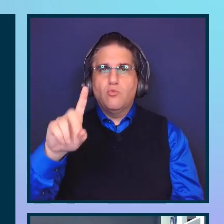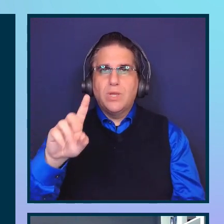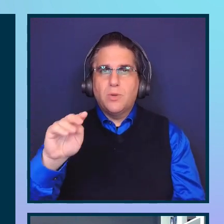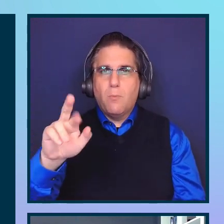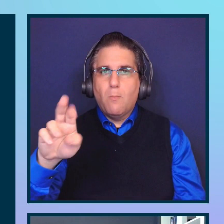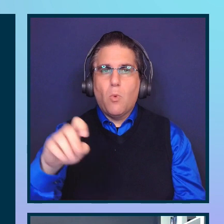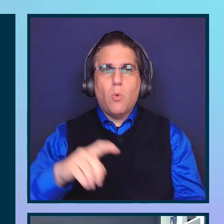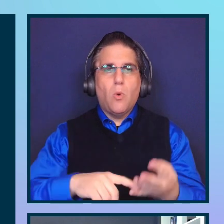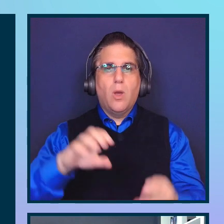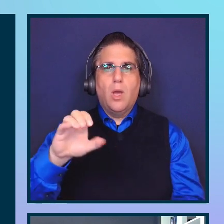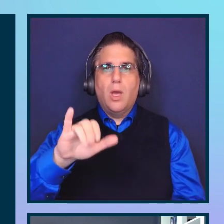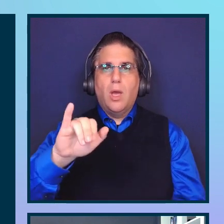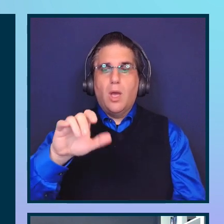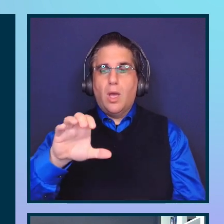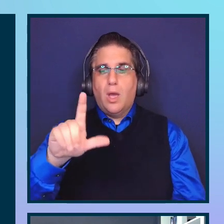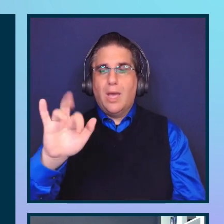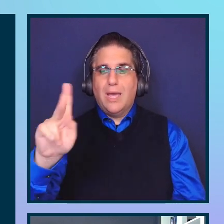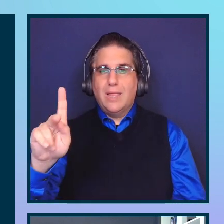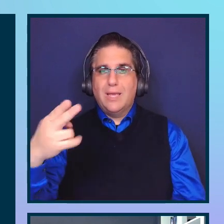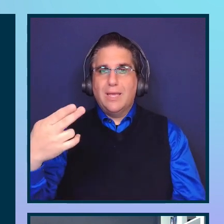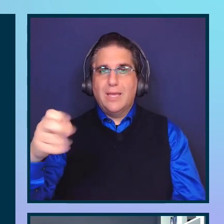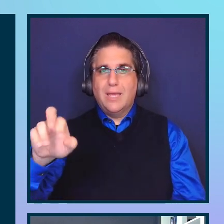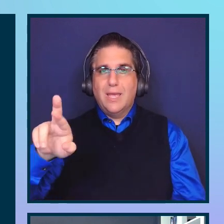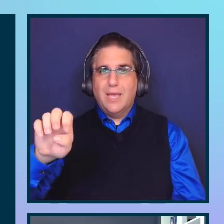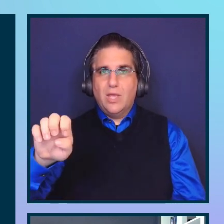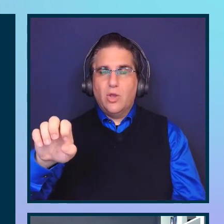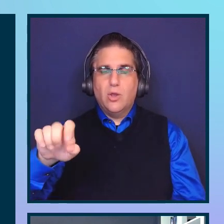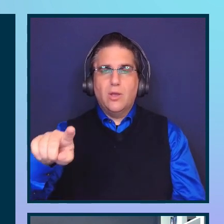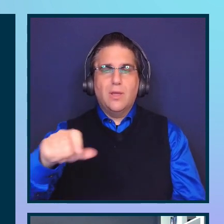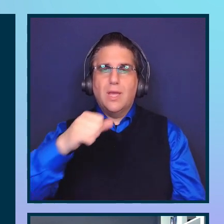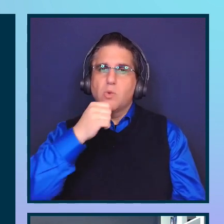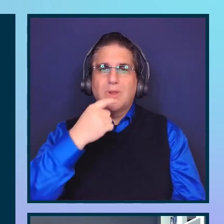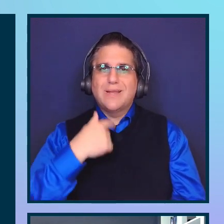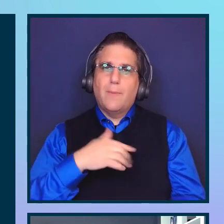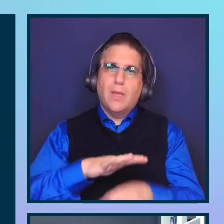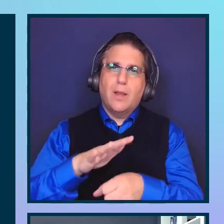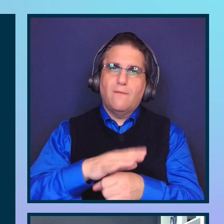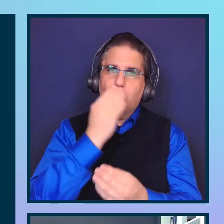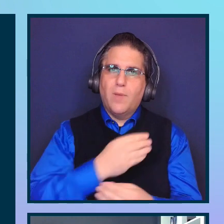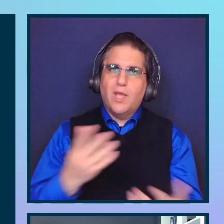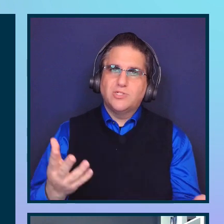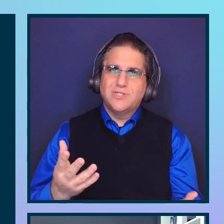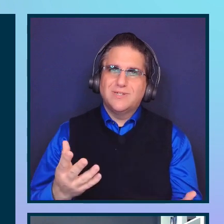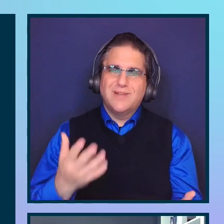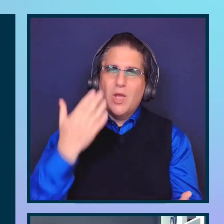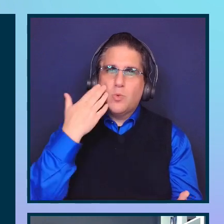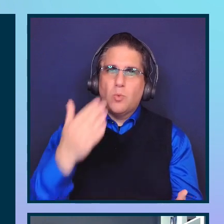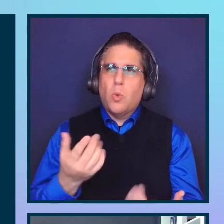Those type of words are not really indicative of the action that they're gonna be doing. Sometimes in screen,